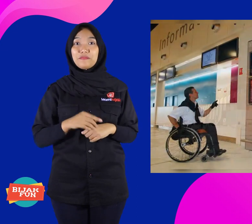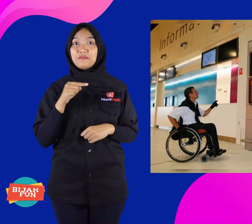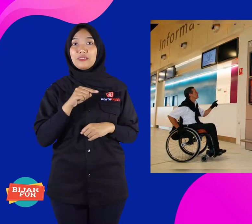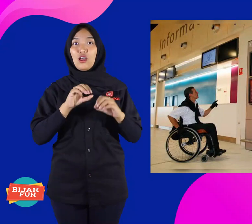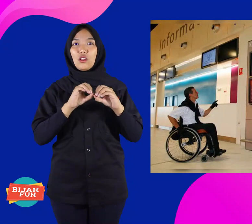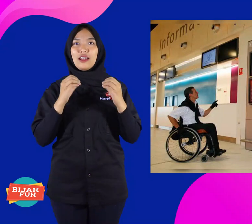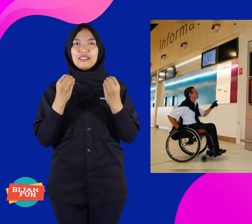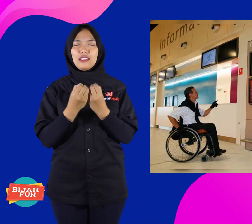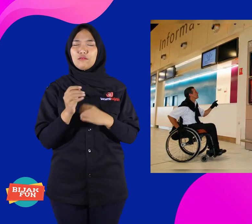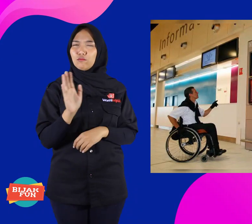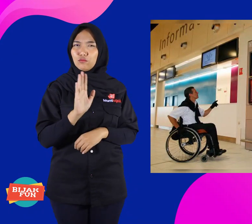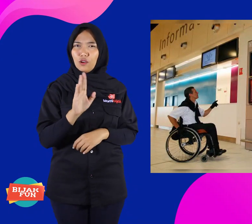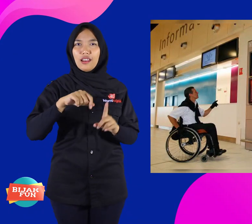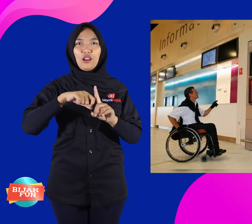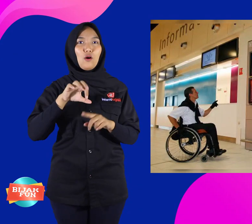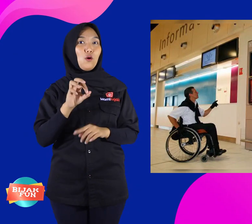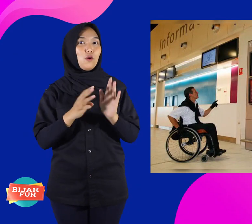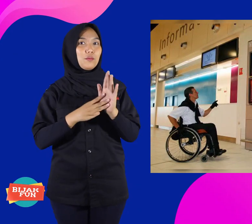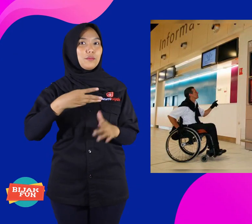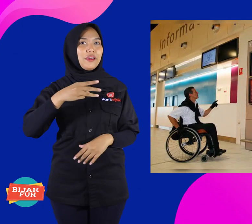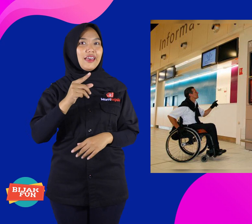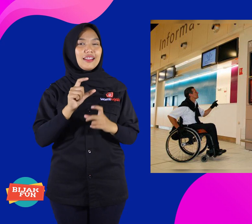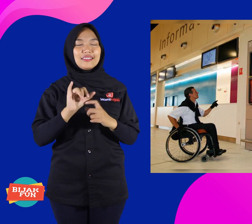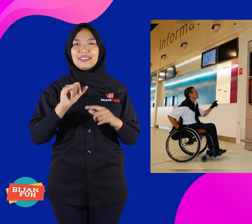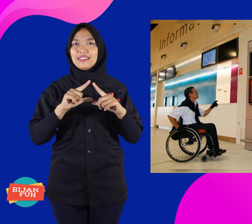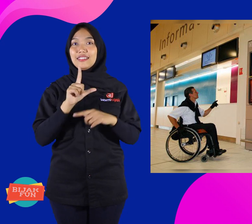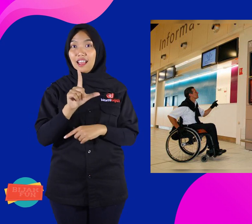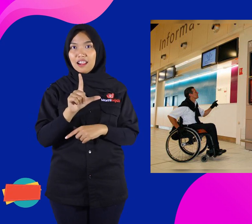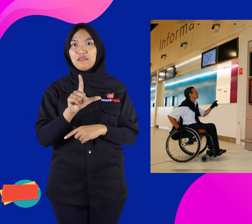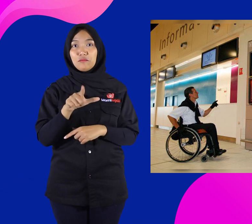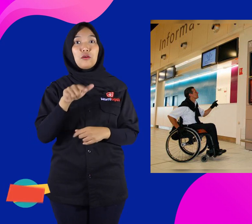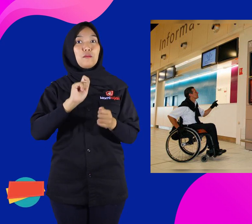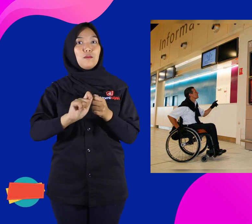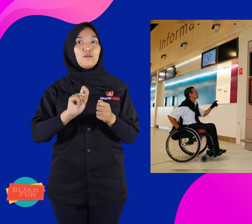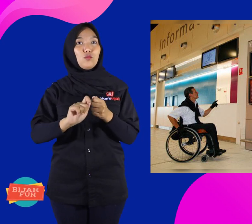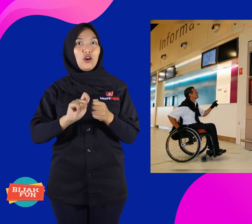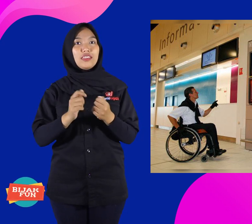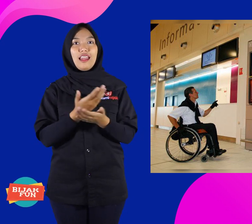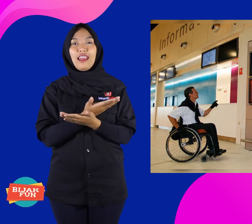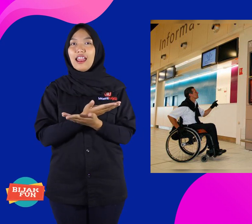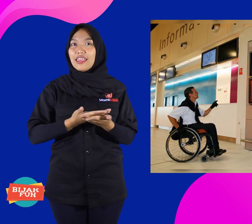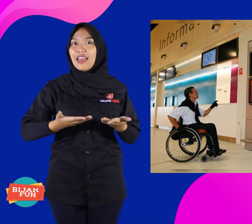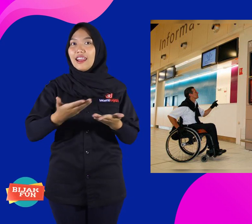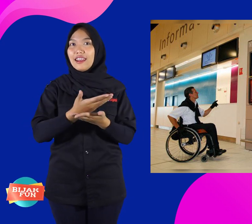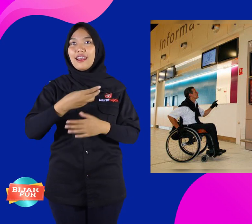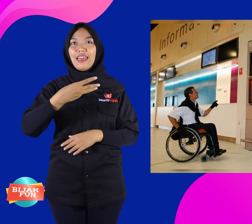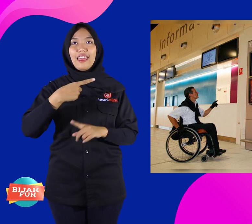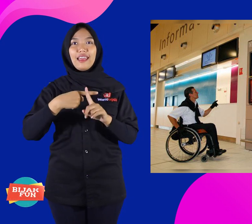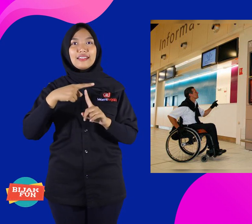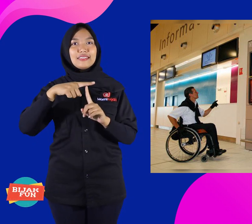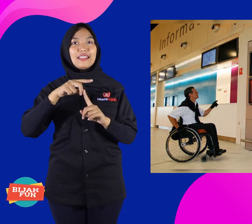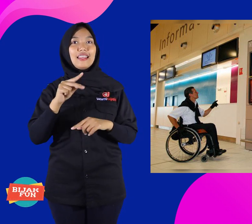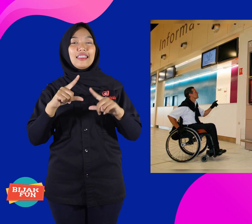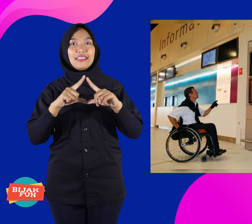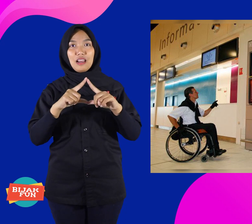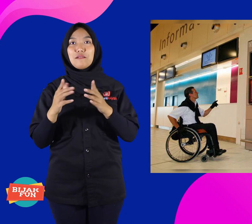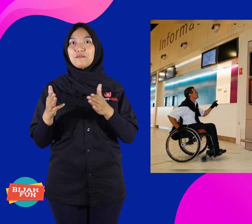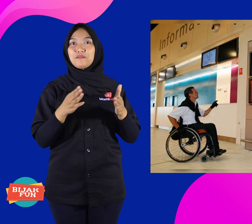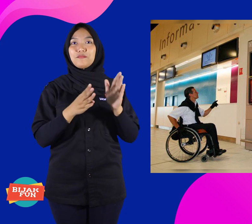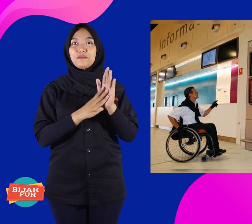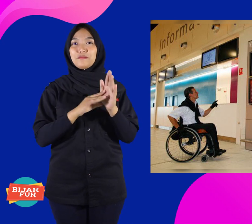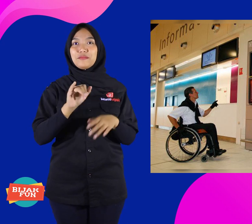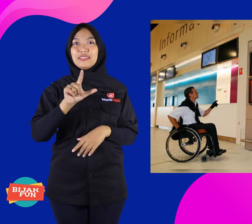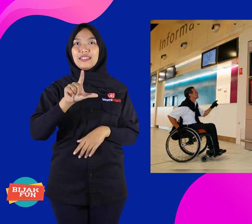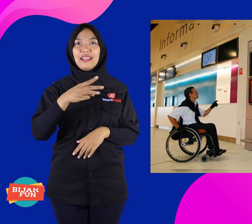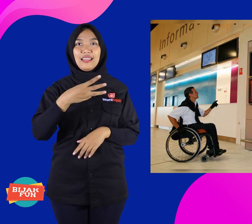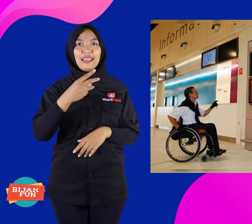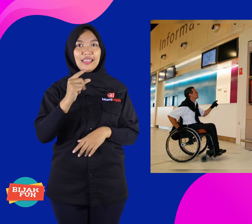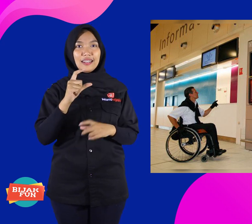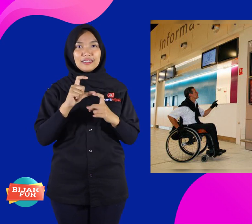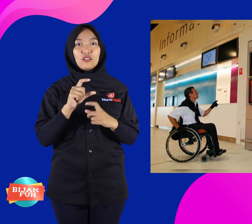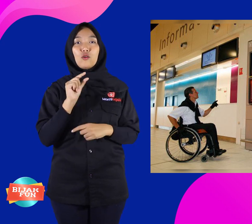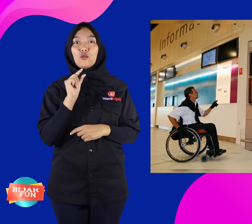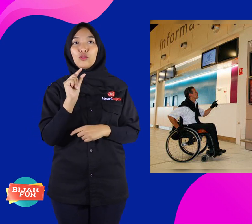That is a non-commercial organization provides Extra Milers services